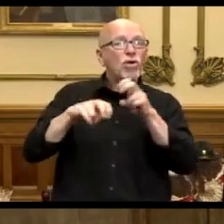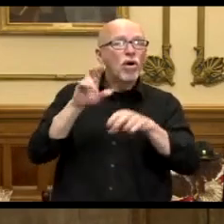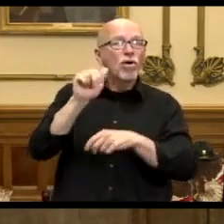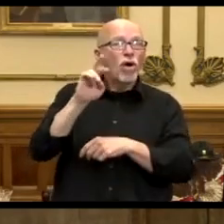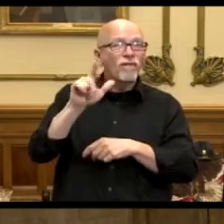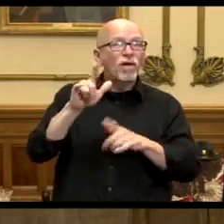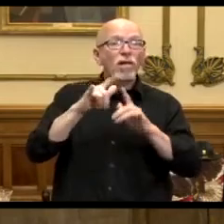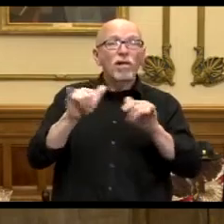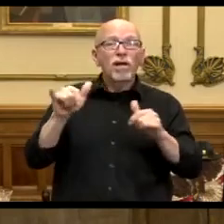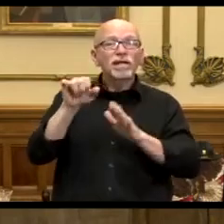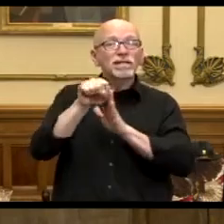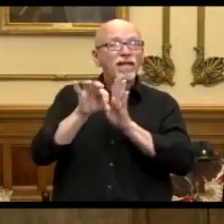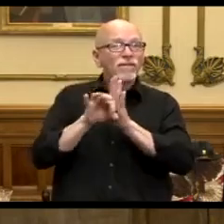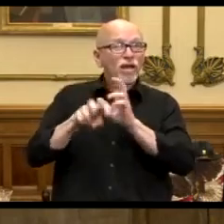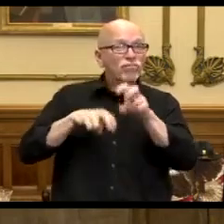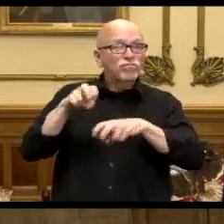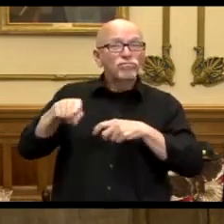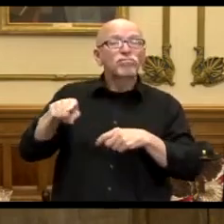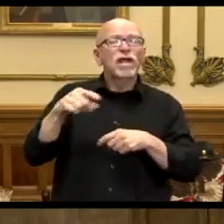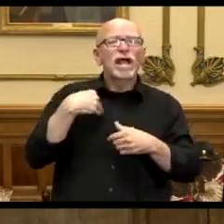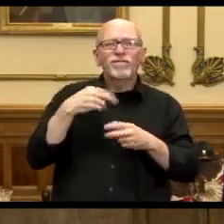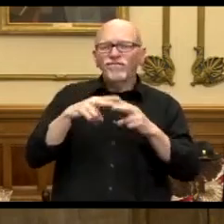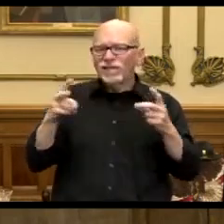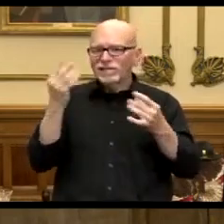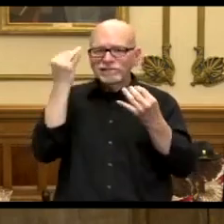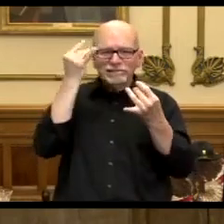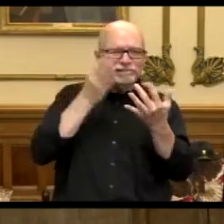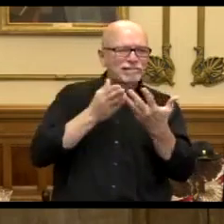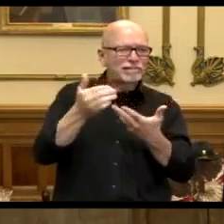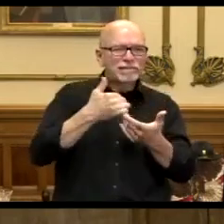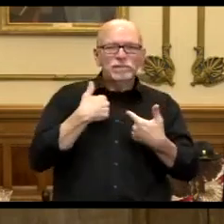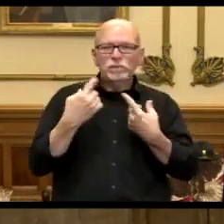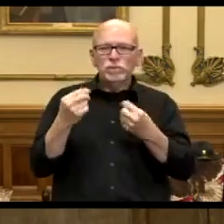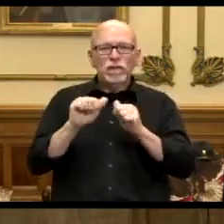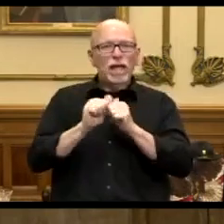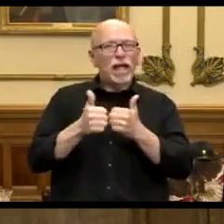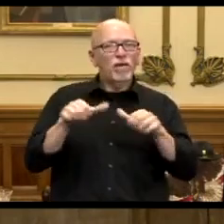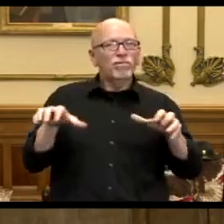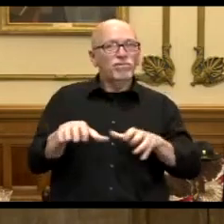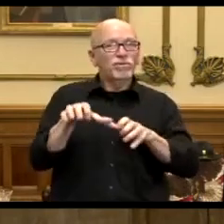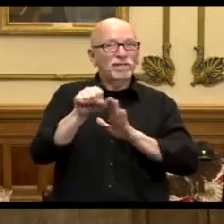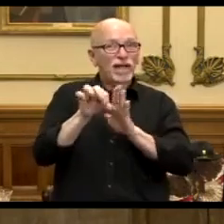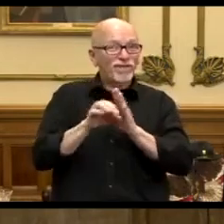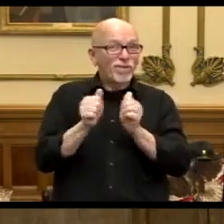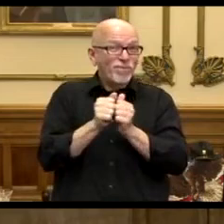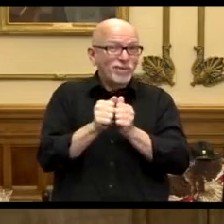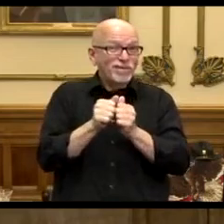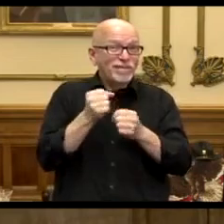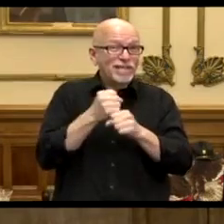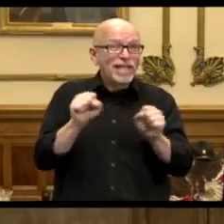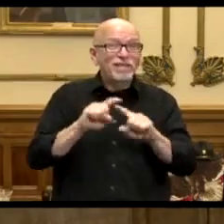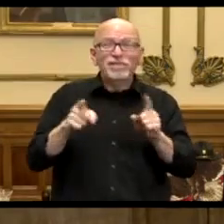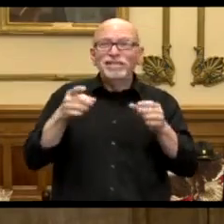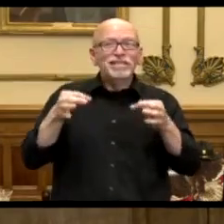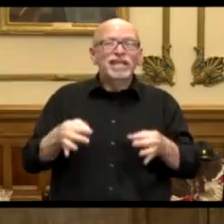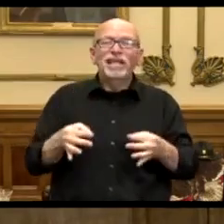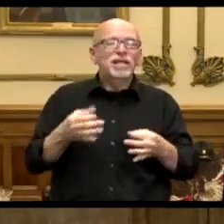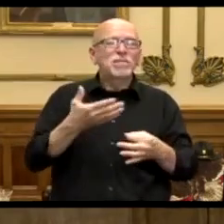state fairgrounds had a thorough and very thoughtful plan on how to conduct the event safely, but have concluded that it's best not to move forward with